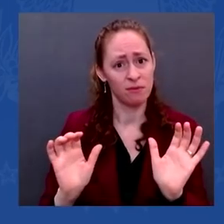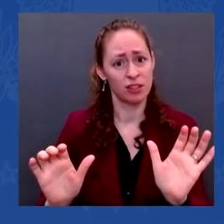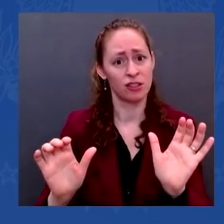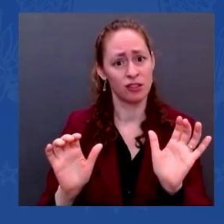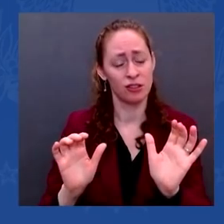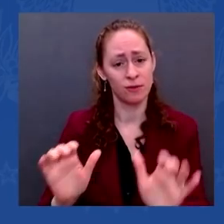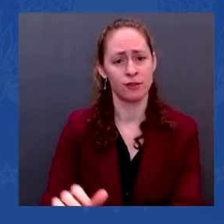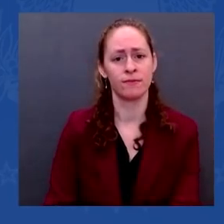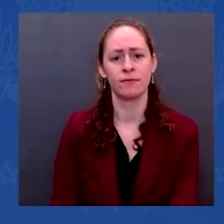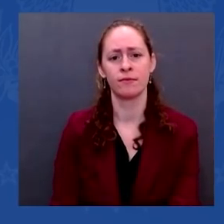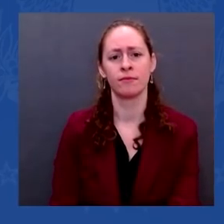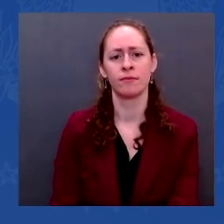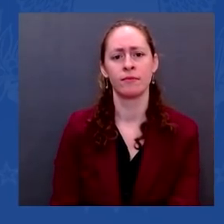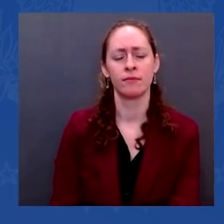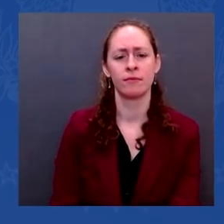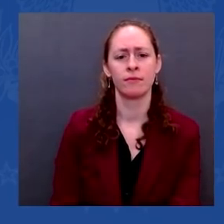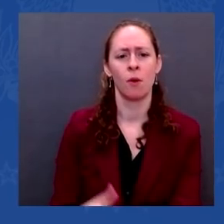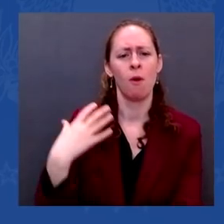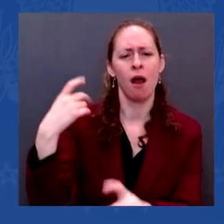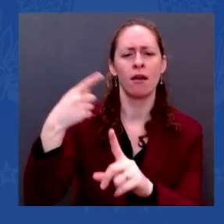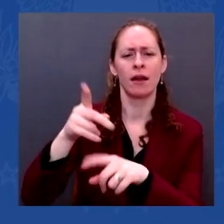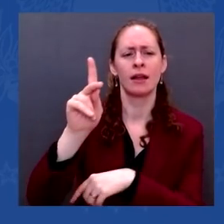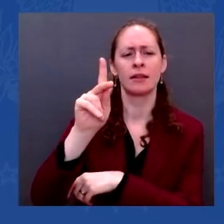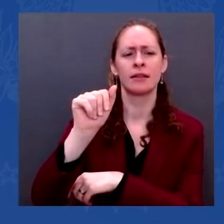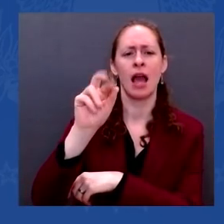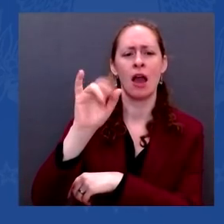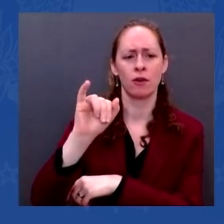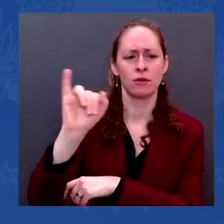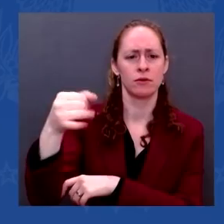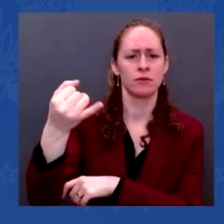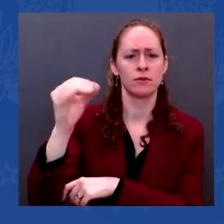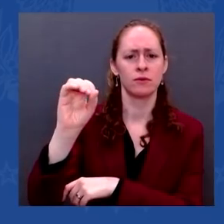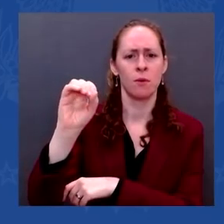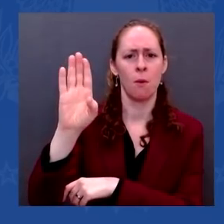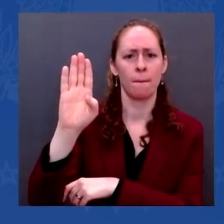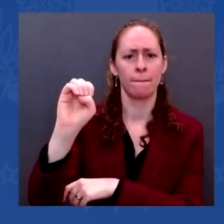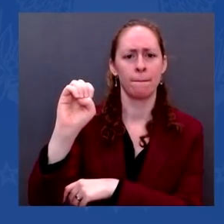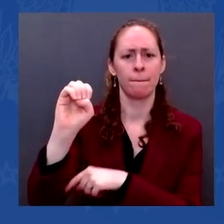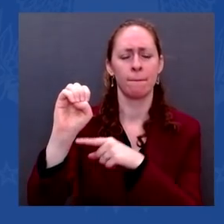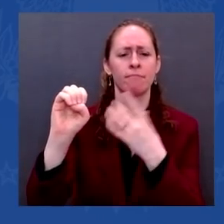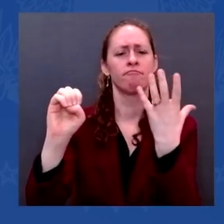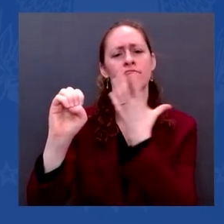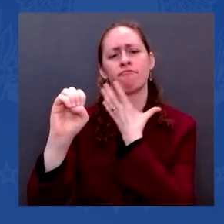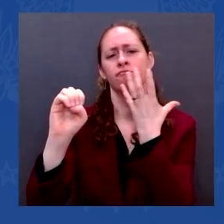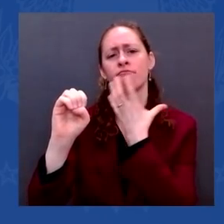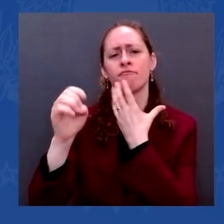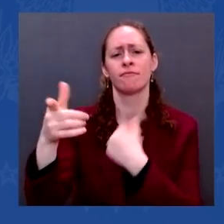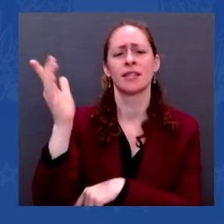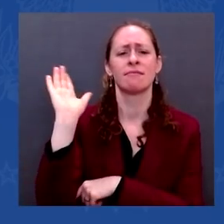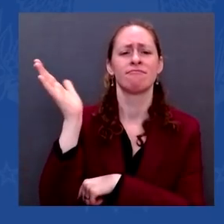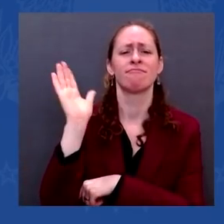And that guy sitting next to you, he's a lucky guy. He's a lucky guy.